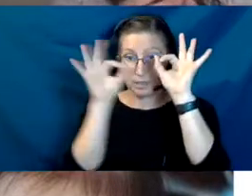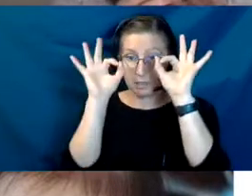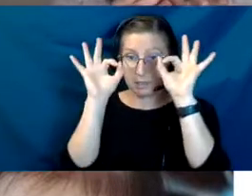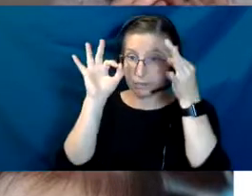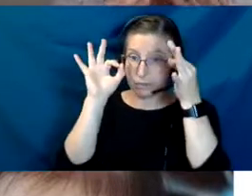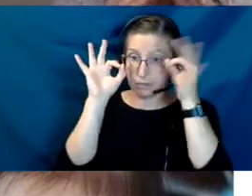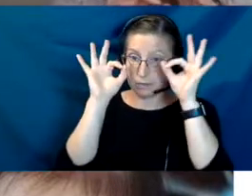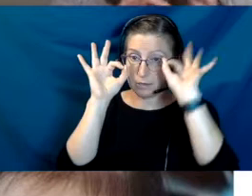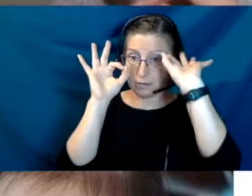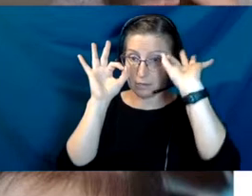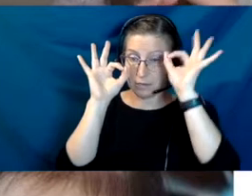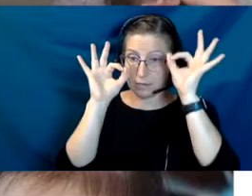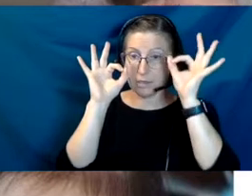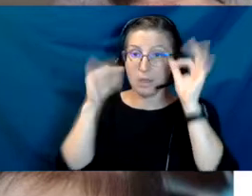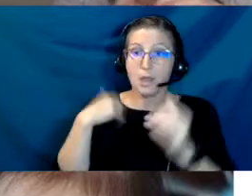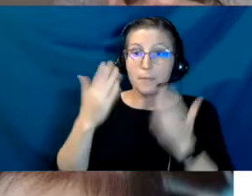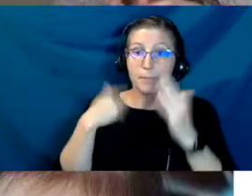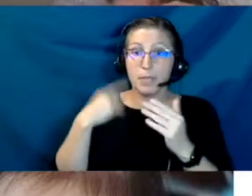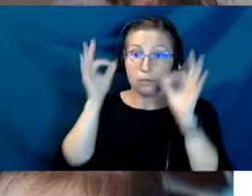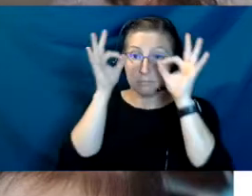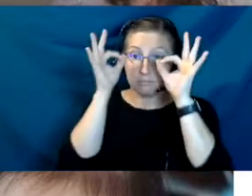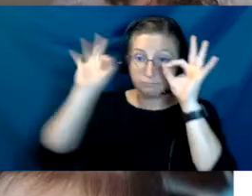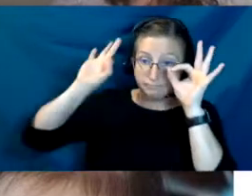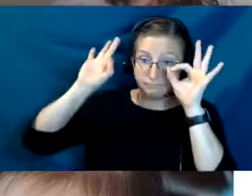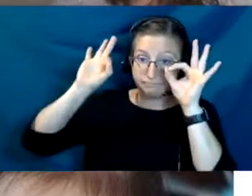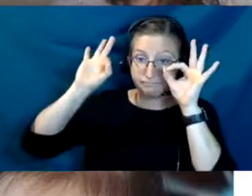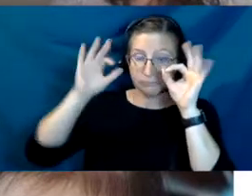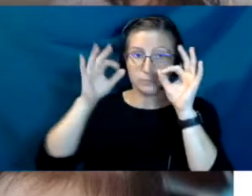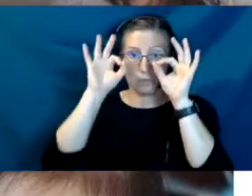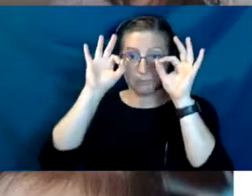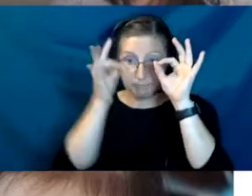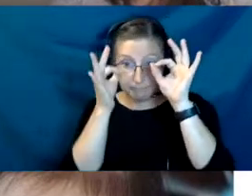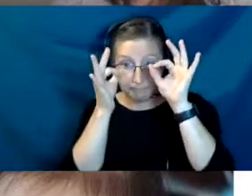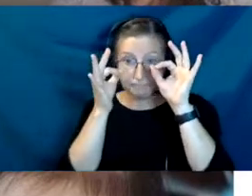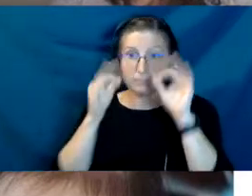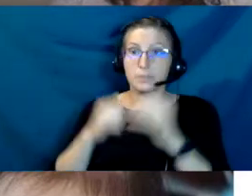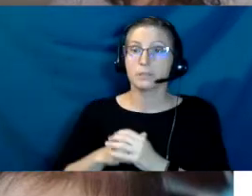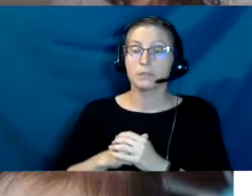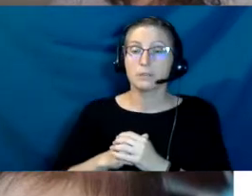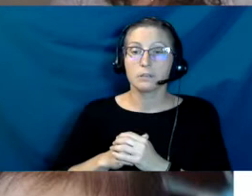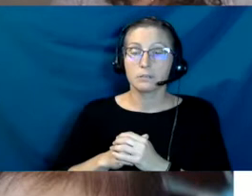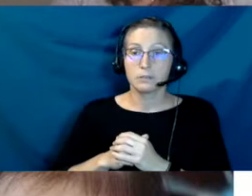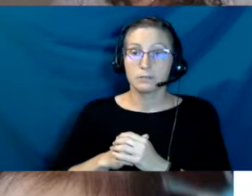of the eyes might look like it's turned out or it's turned in. A child might have unusual